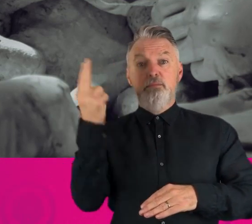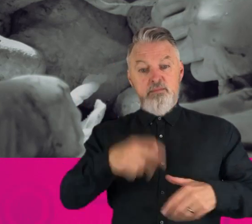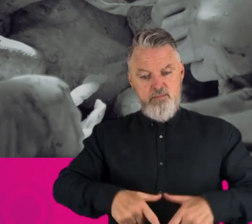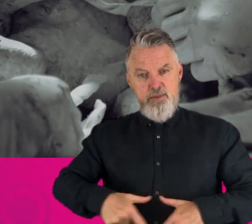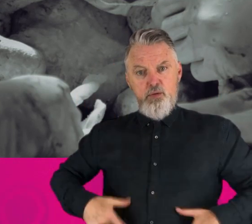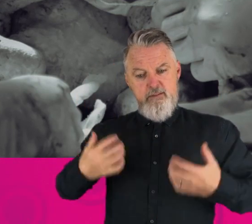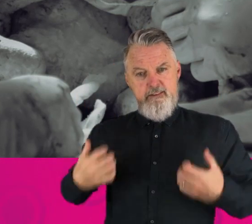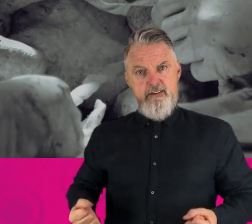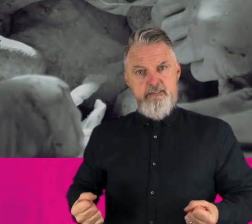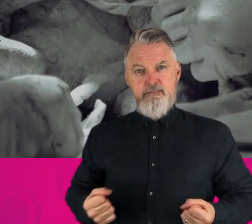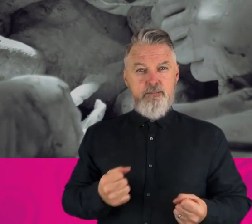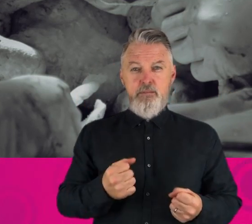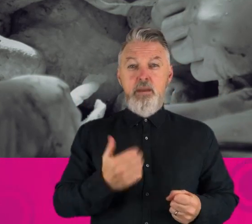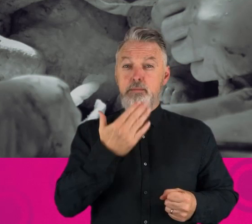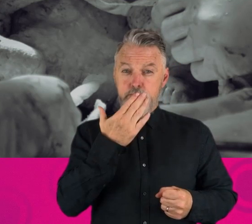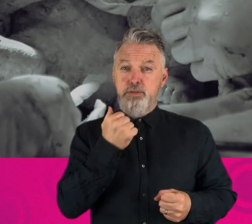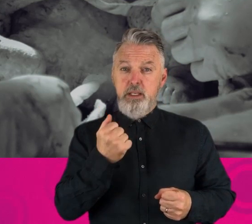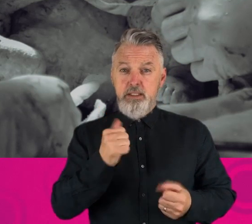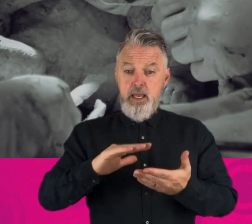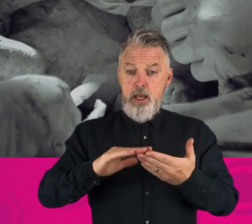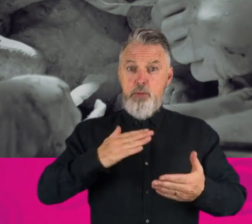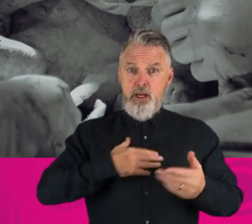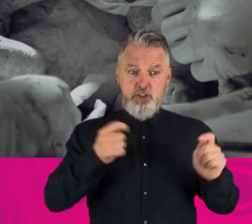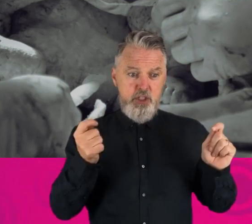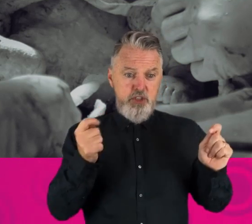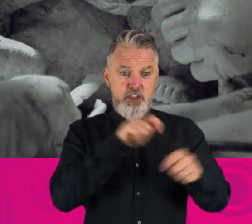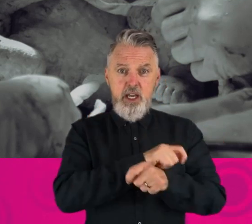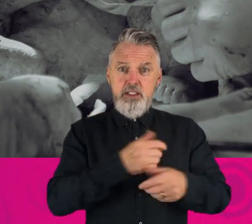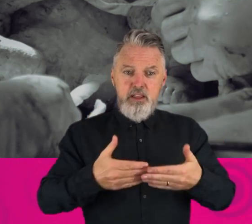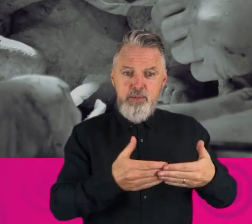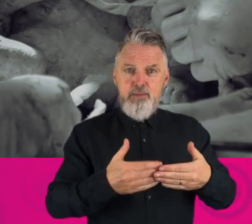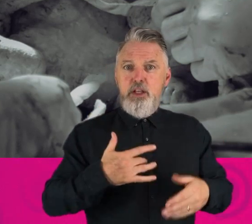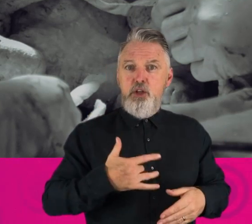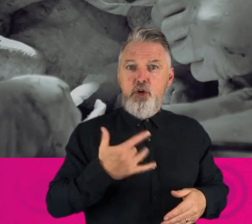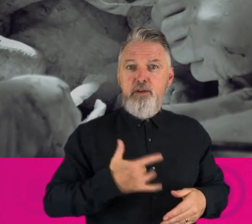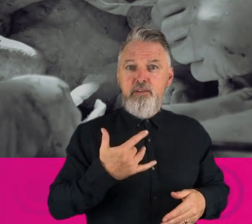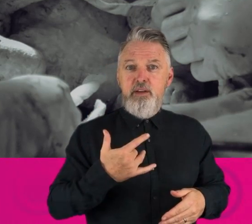From their first few breaths, please help us change the course of babies’ lives, and ensure what happened to David